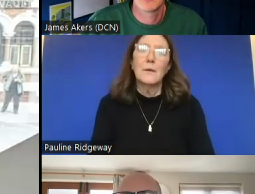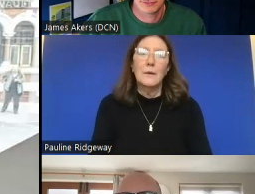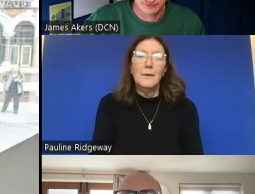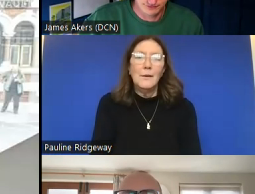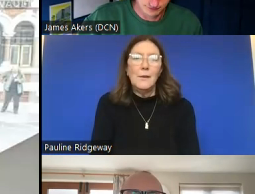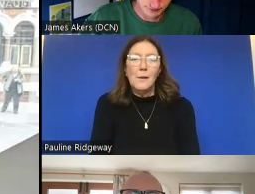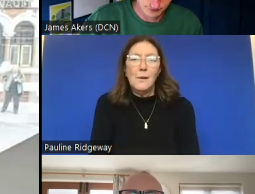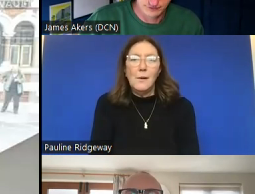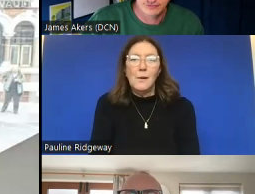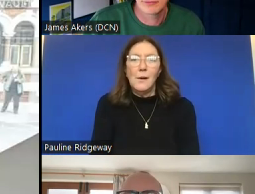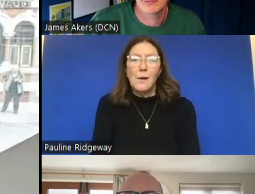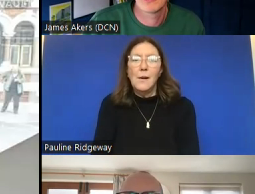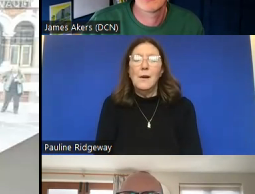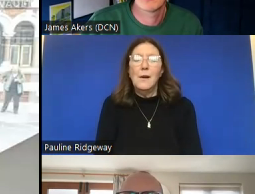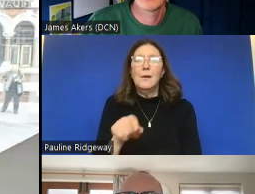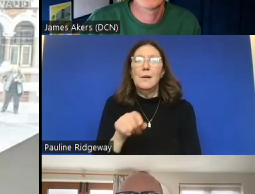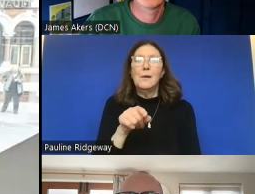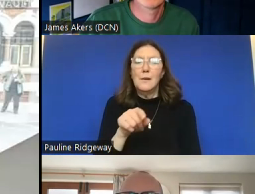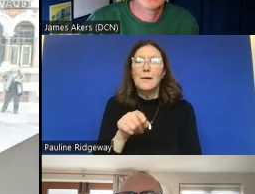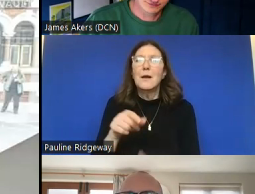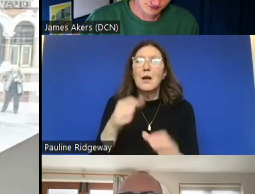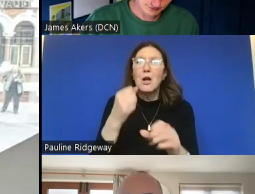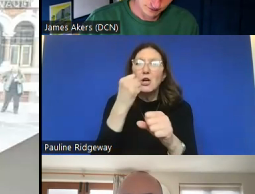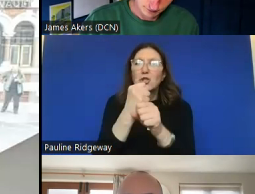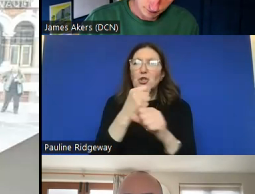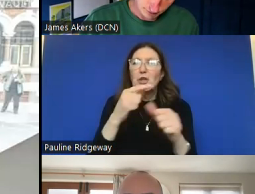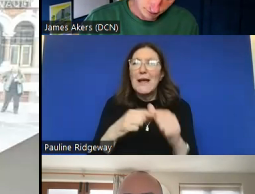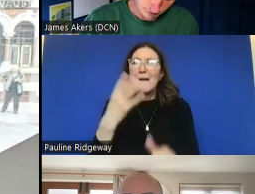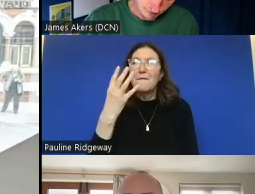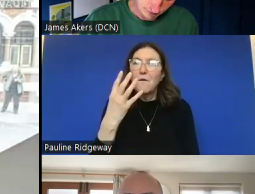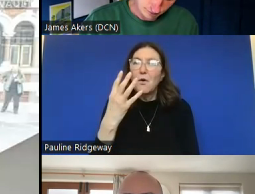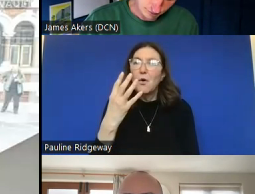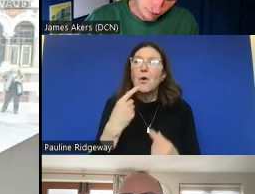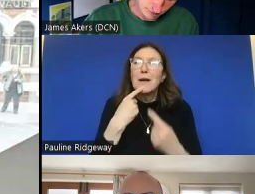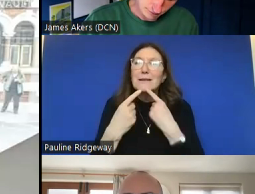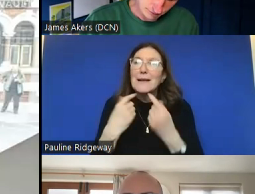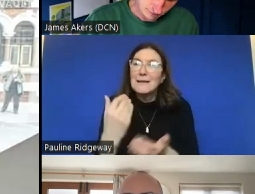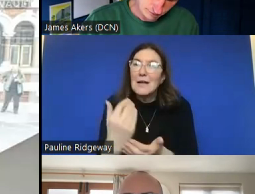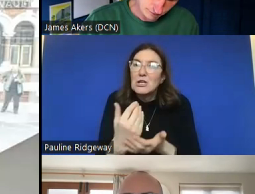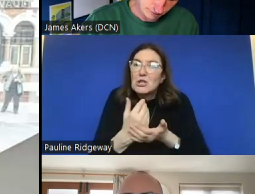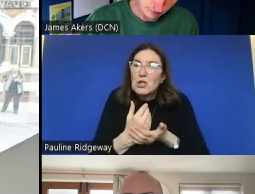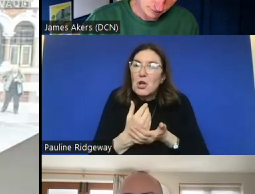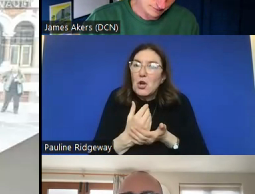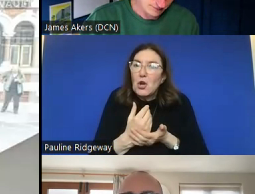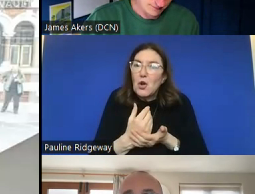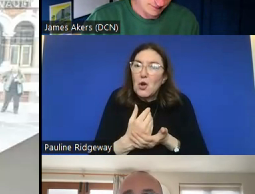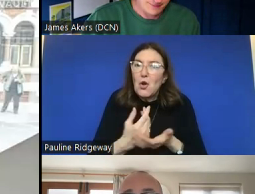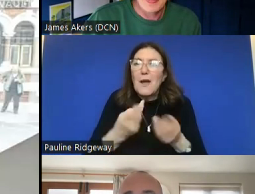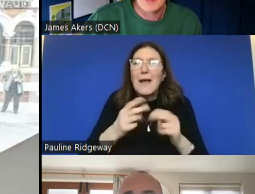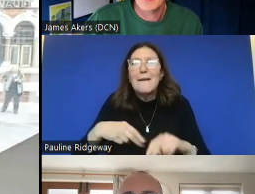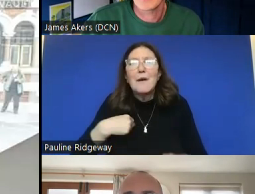is our organization's GA4 data secure if we use your Looker Studio reports?